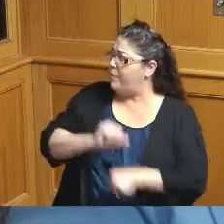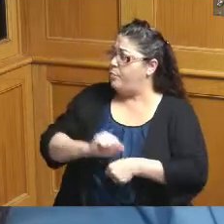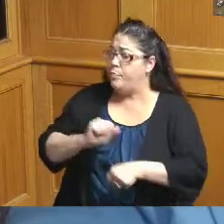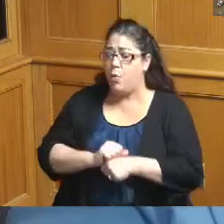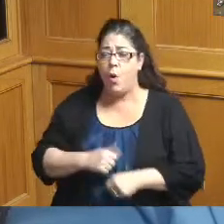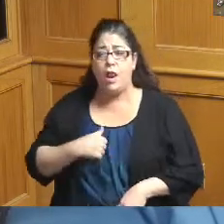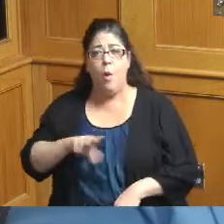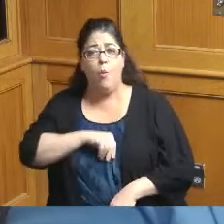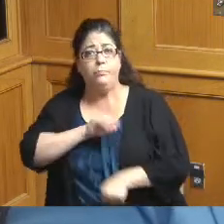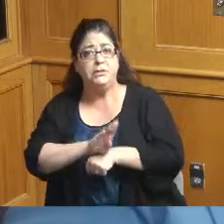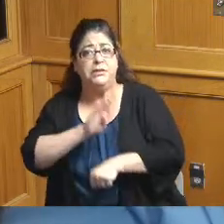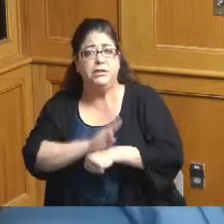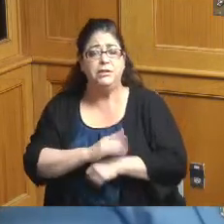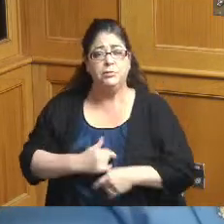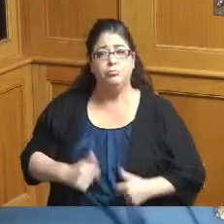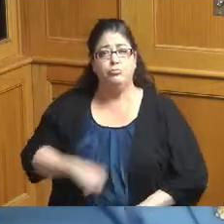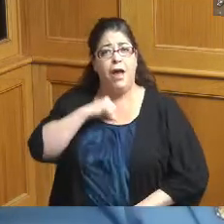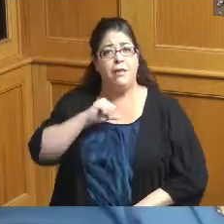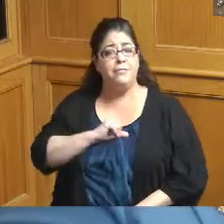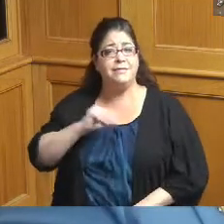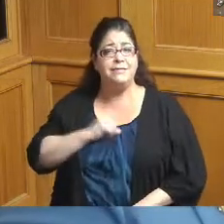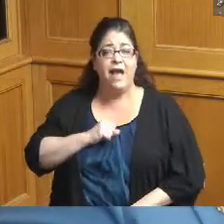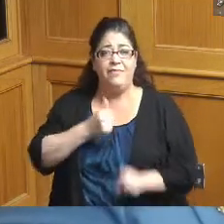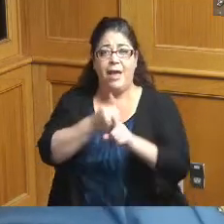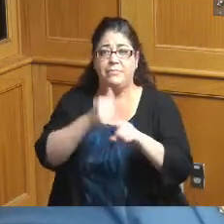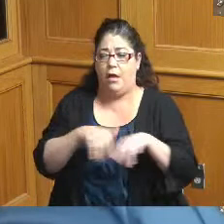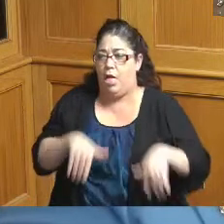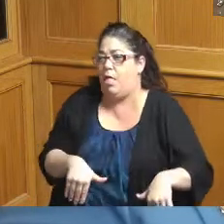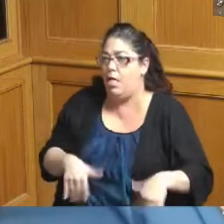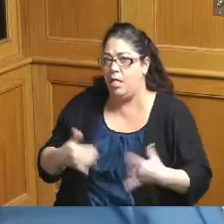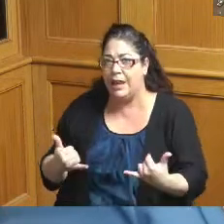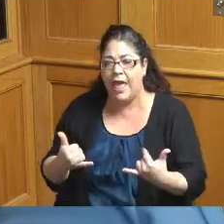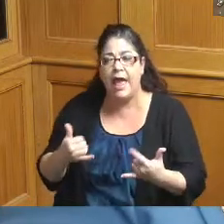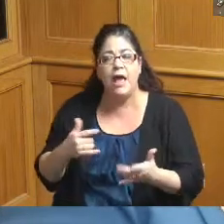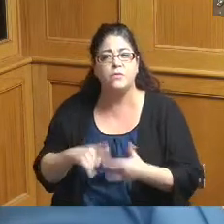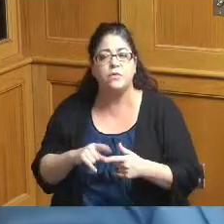own bills in his own way so we have a lot of different people that are coming through our